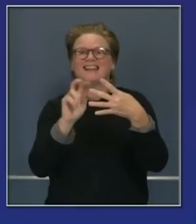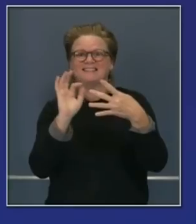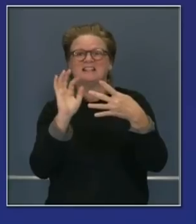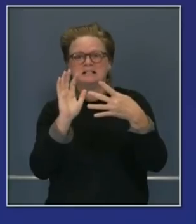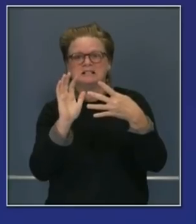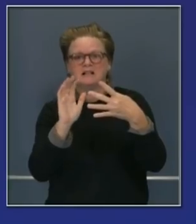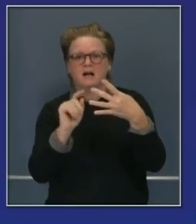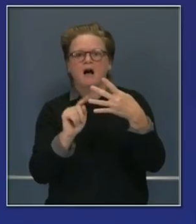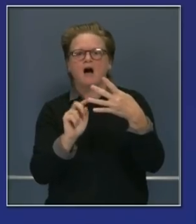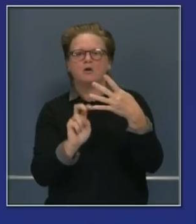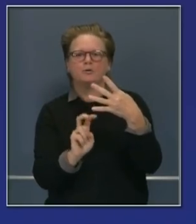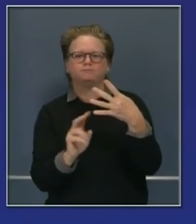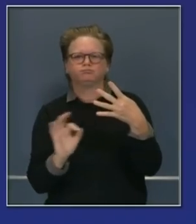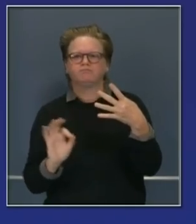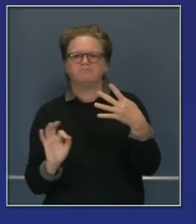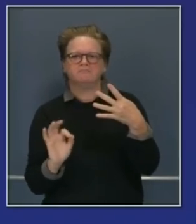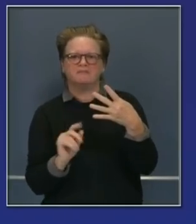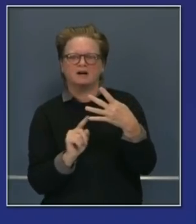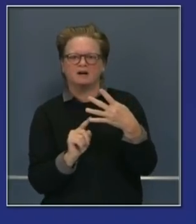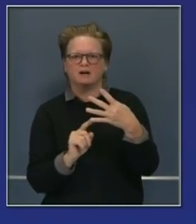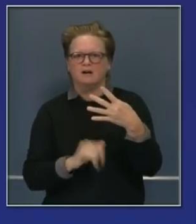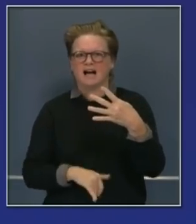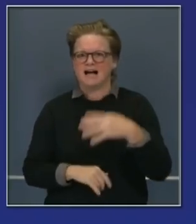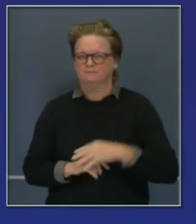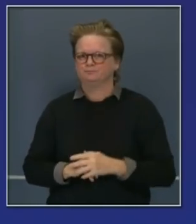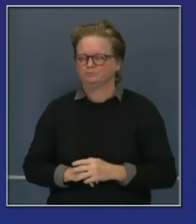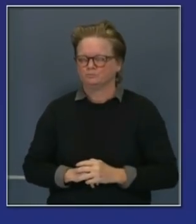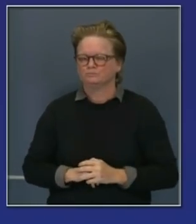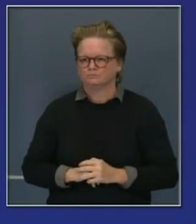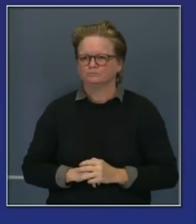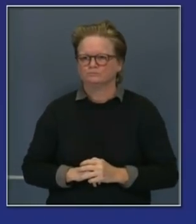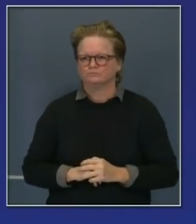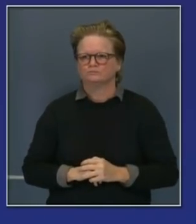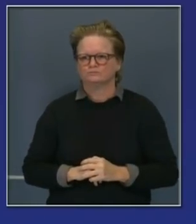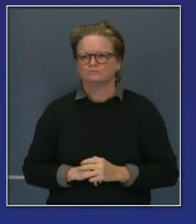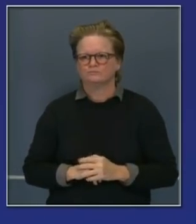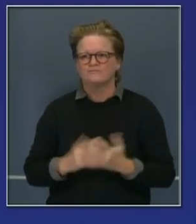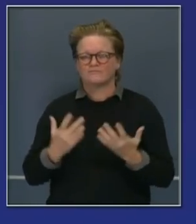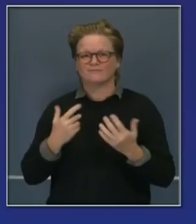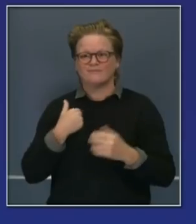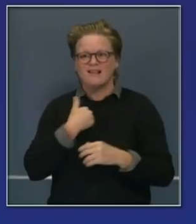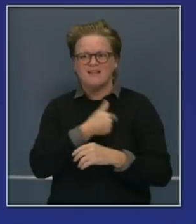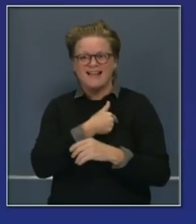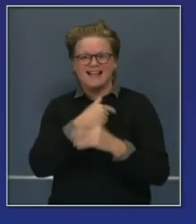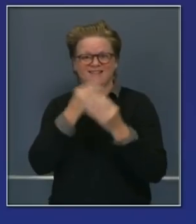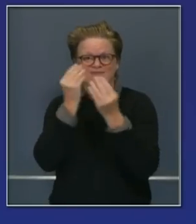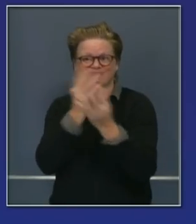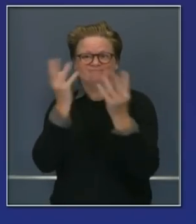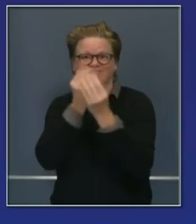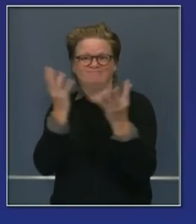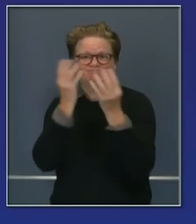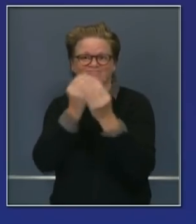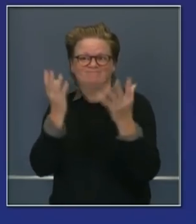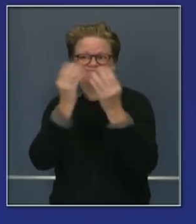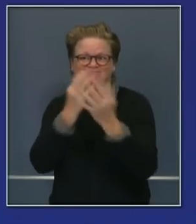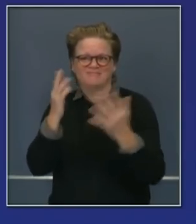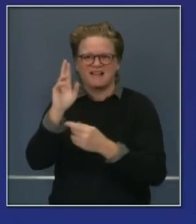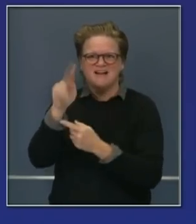TIER. THE YELLOW TIER IS THE LEAST RESTRICTIVE.